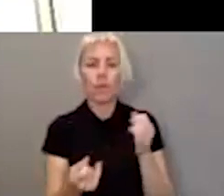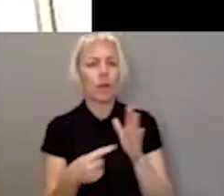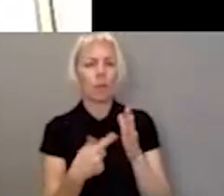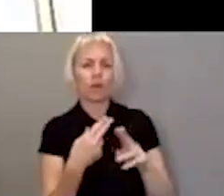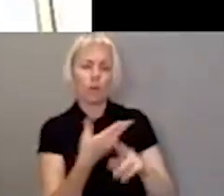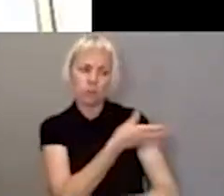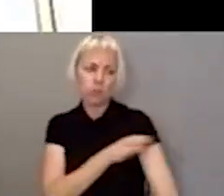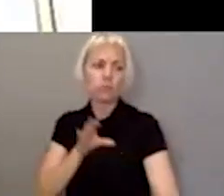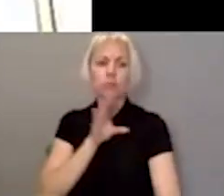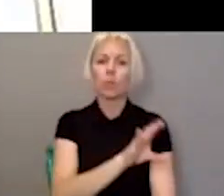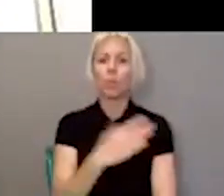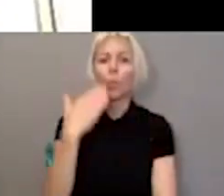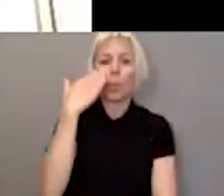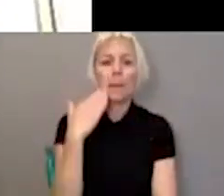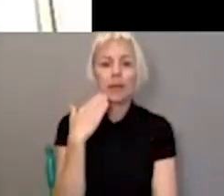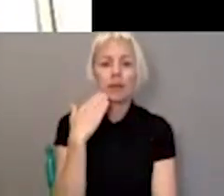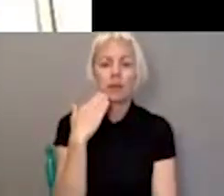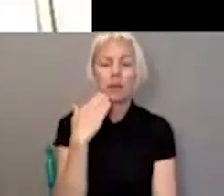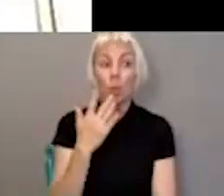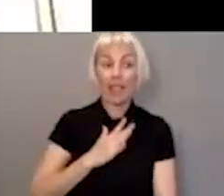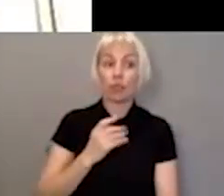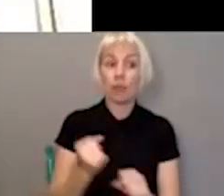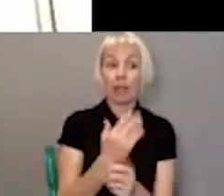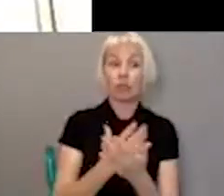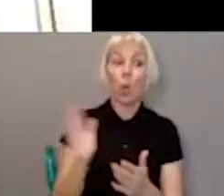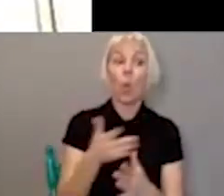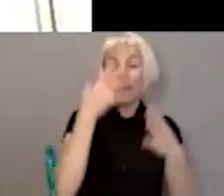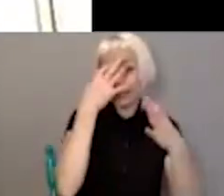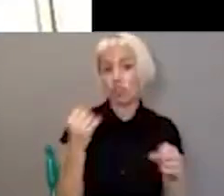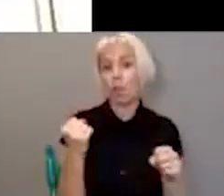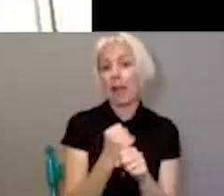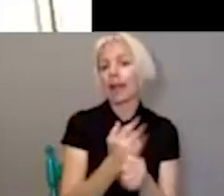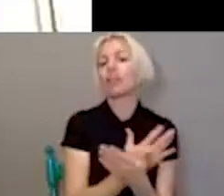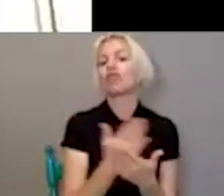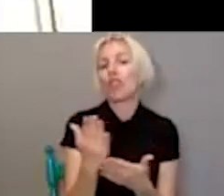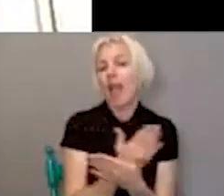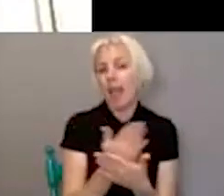but this particular agreement is so strongly focused on that genuine partnership at the